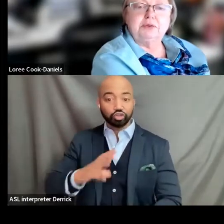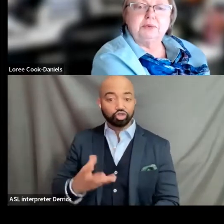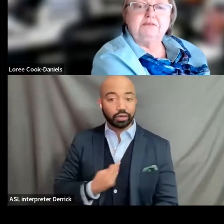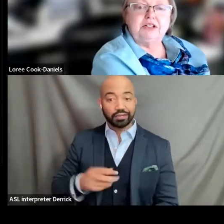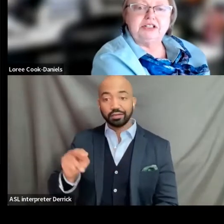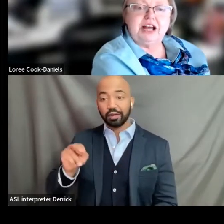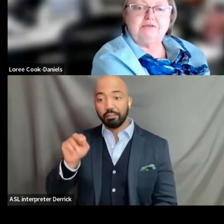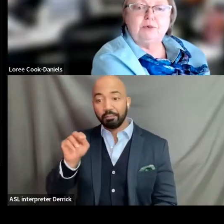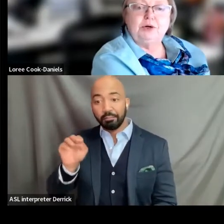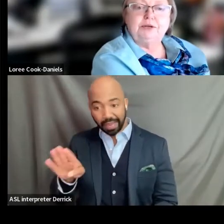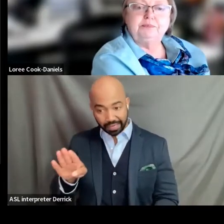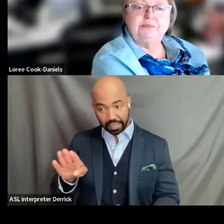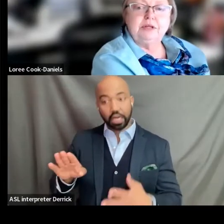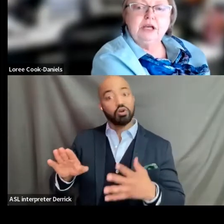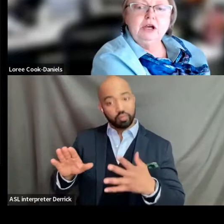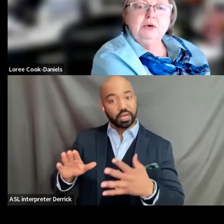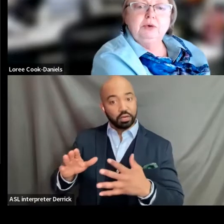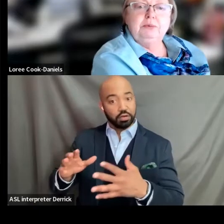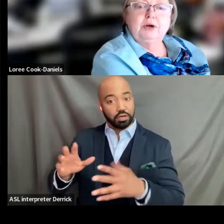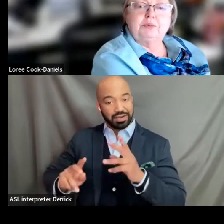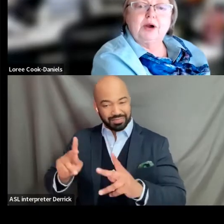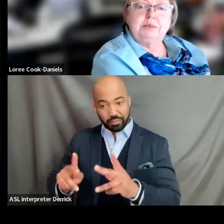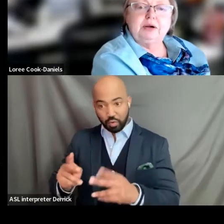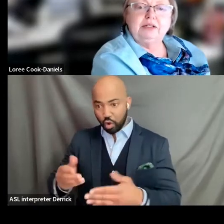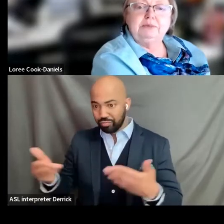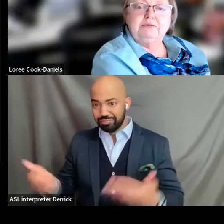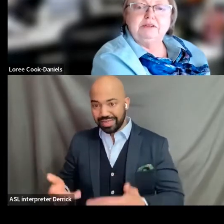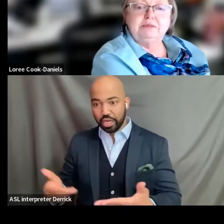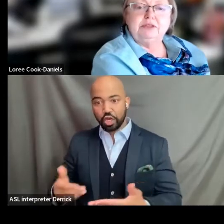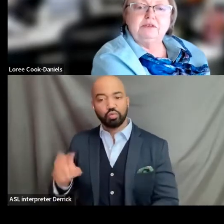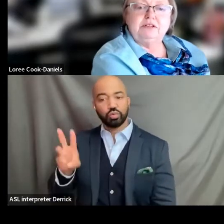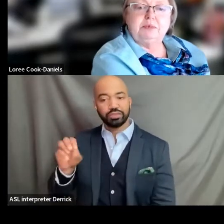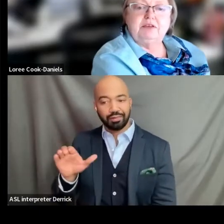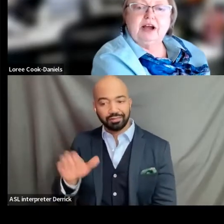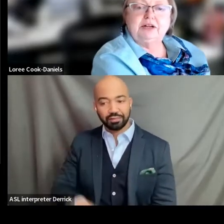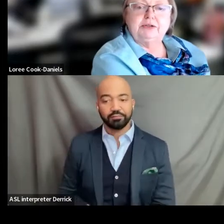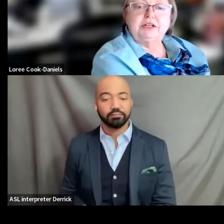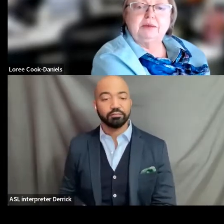where three of our staff work. We work primarily with victim service providers.